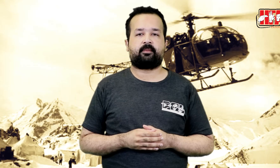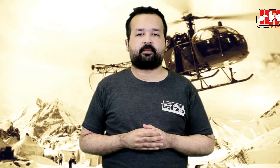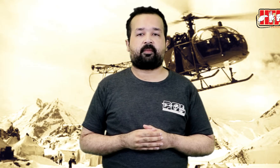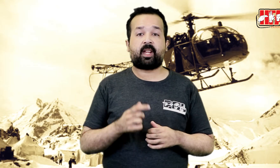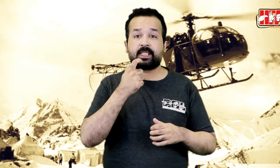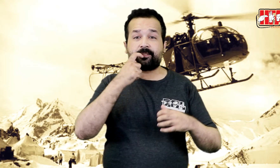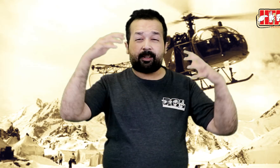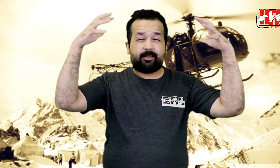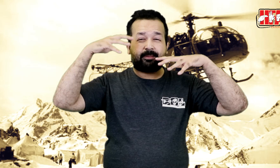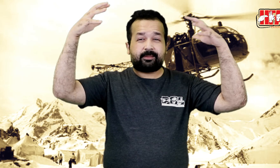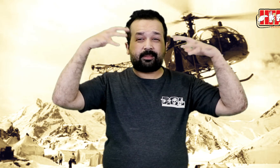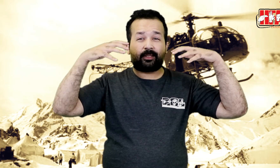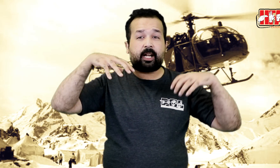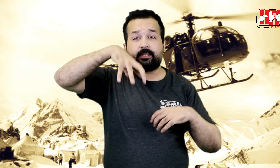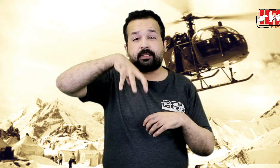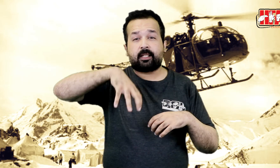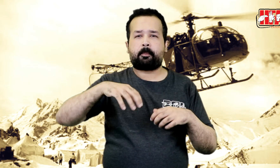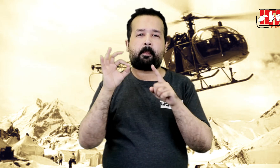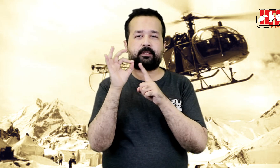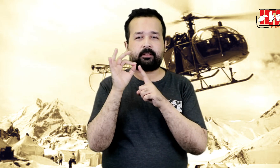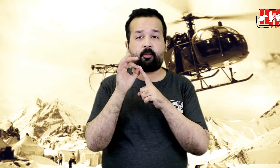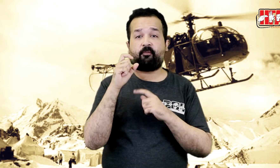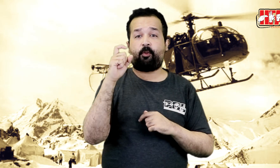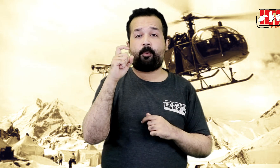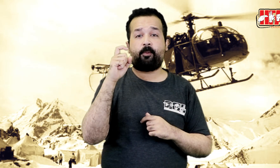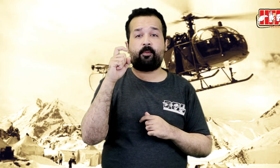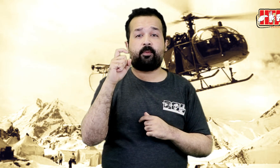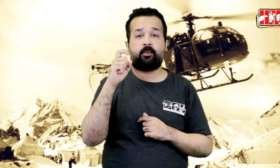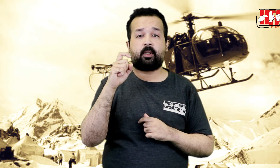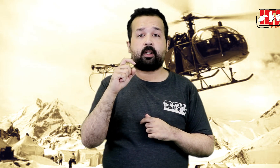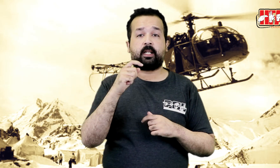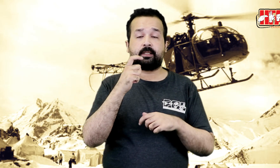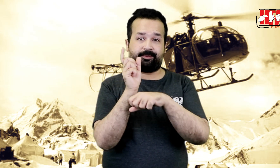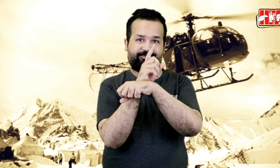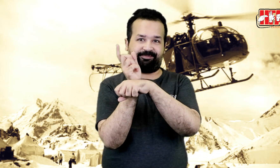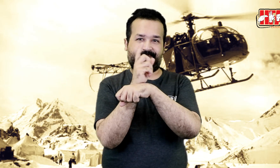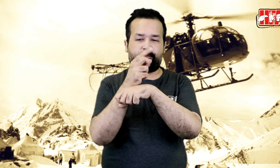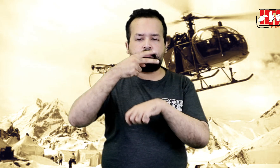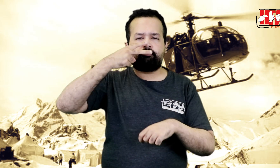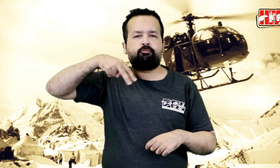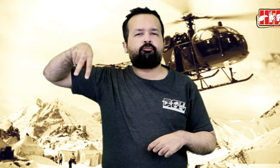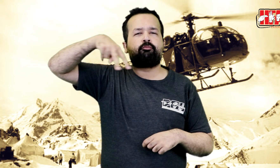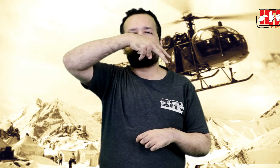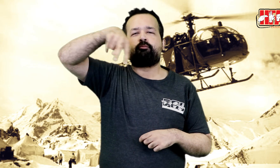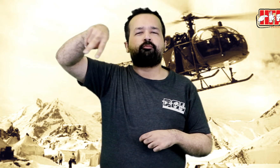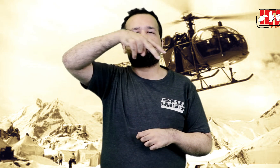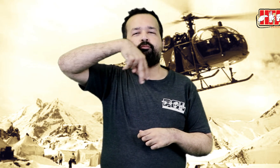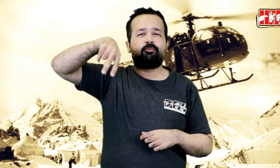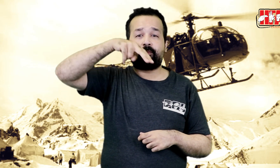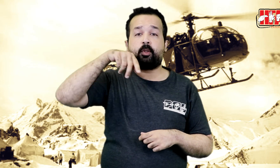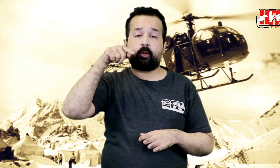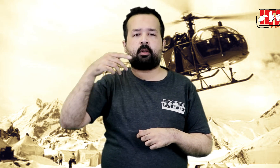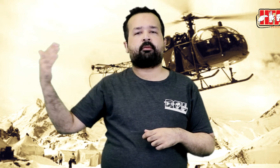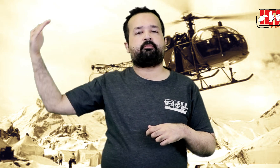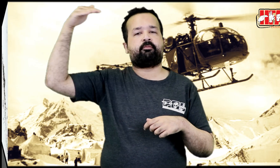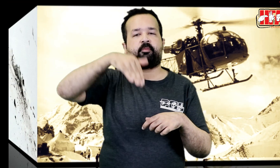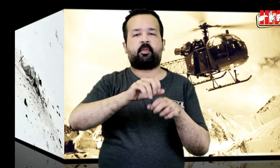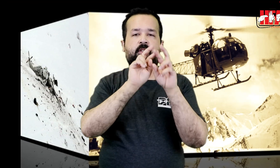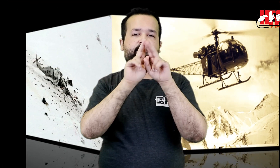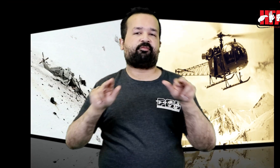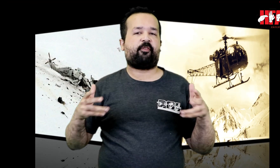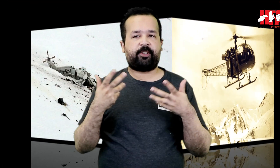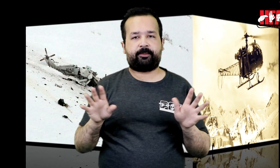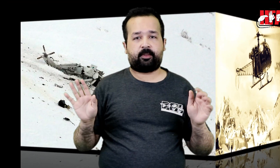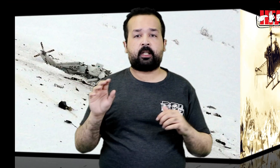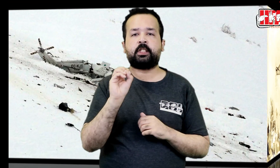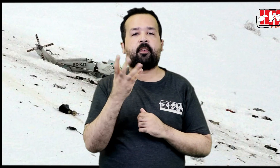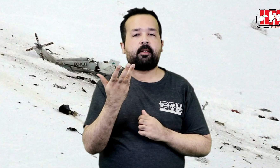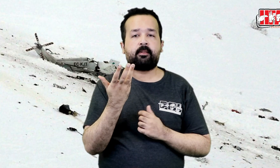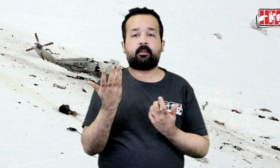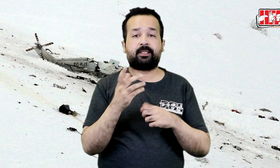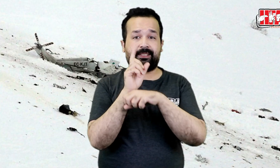A Pakistan Army aviation helicopter crashed in Siachen;